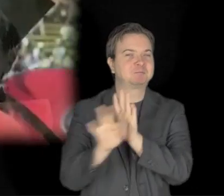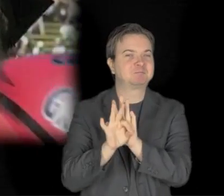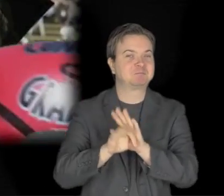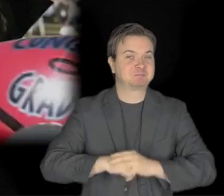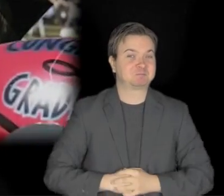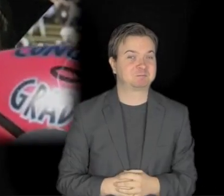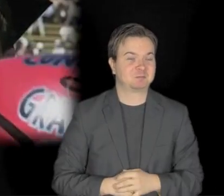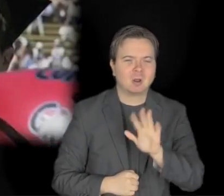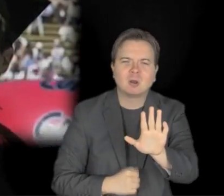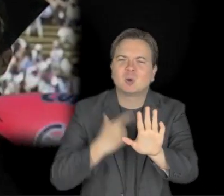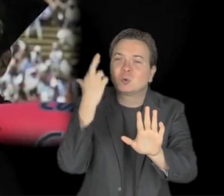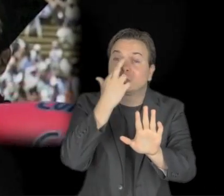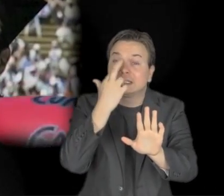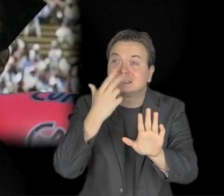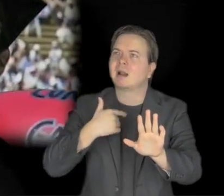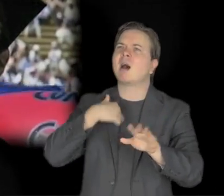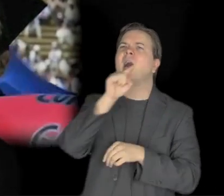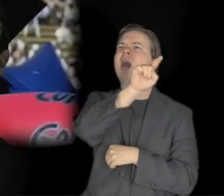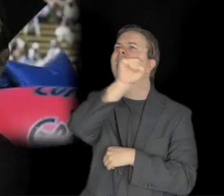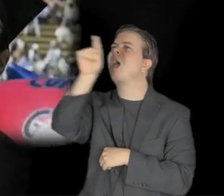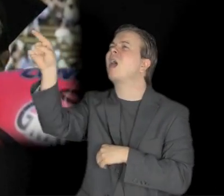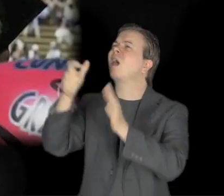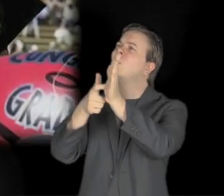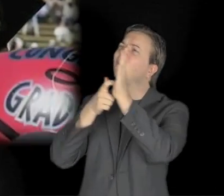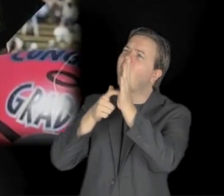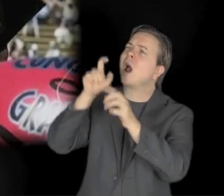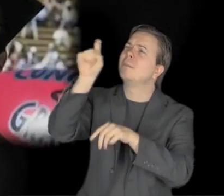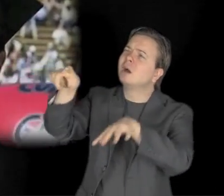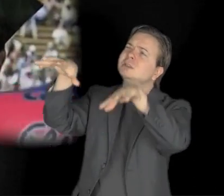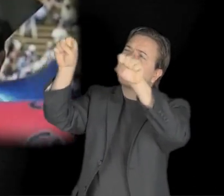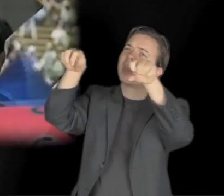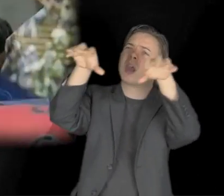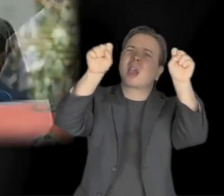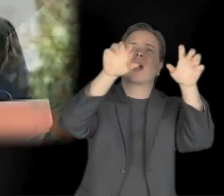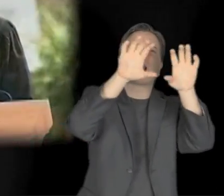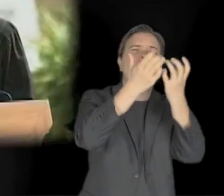The minute I dropped out I could stop taking the required classes that didn't interest